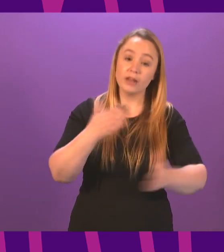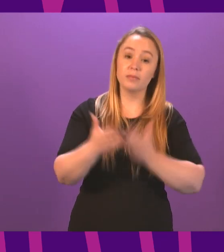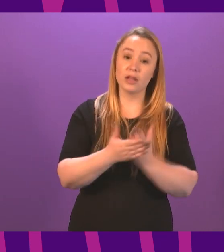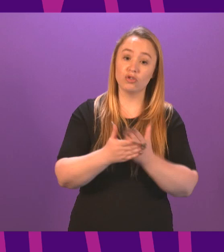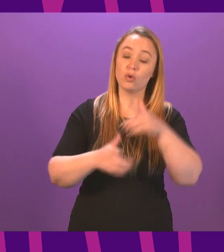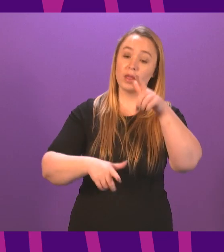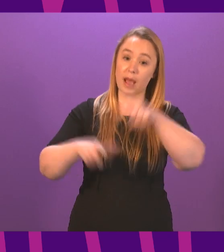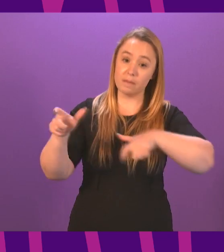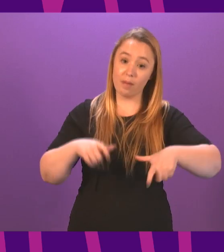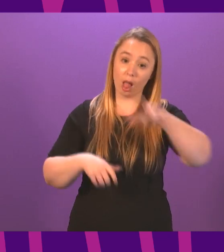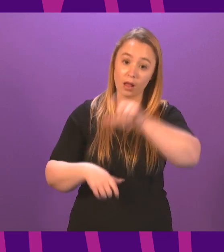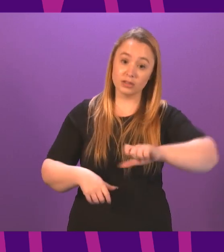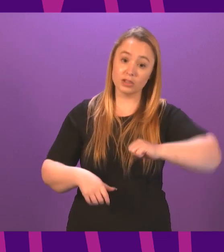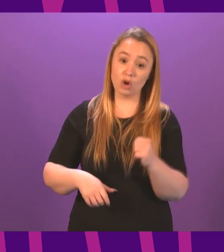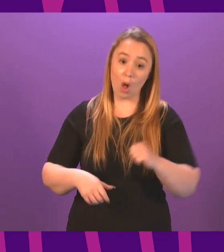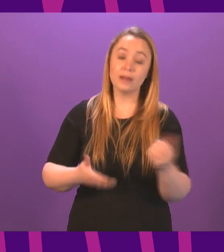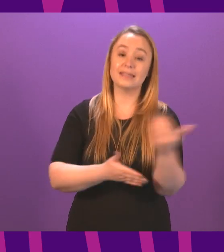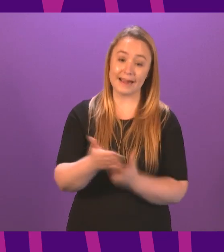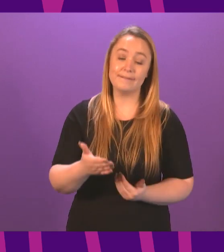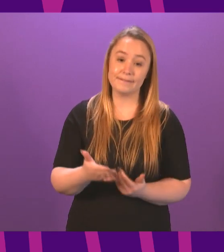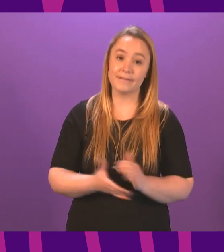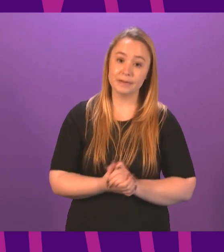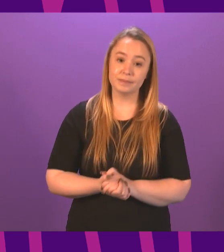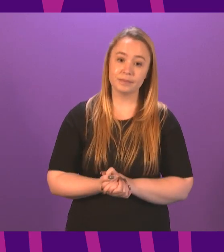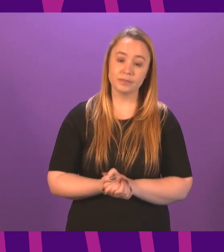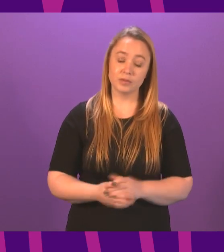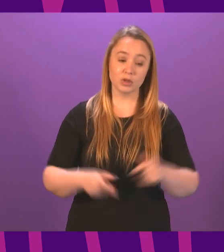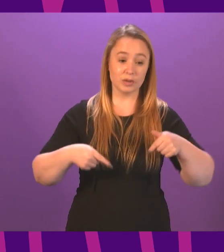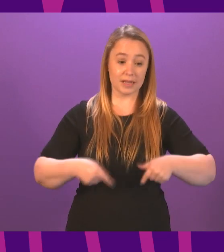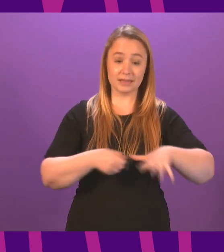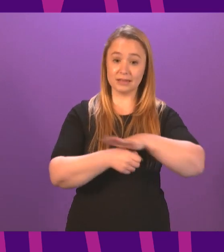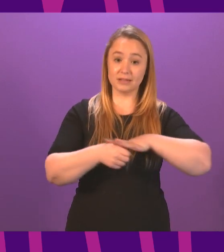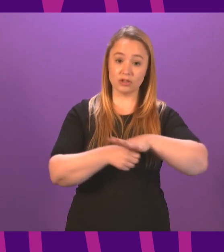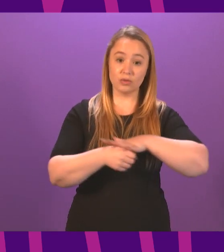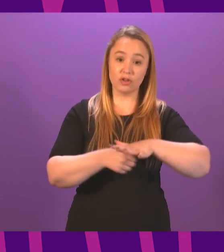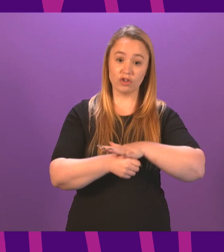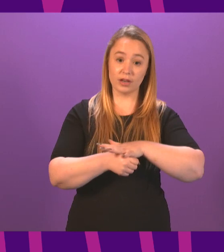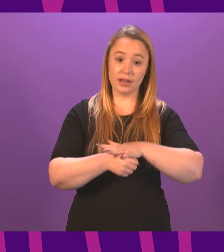a situation like this, it is absolutely incumbent on someone like me to do my level best to